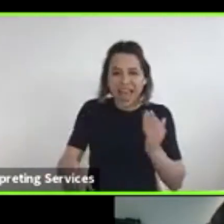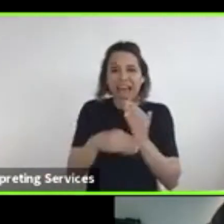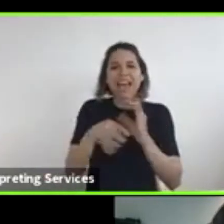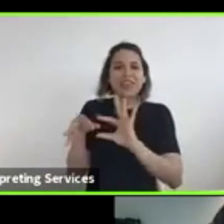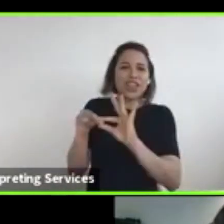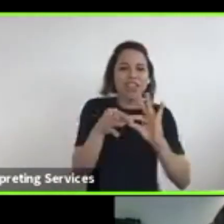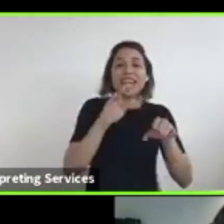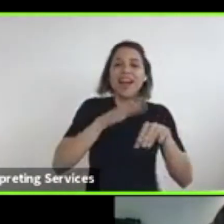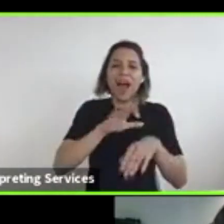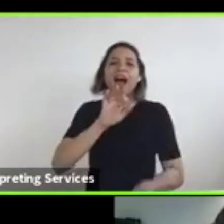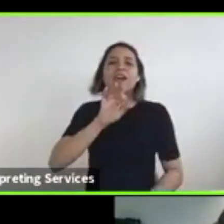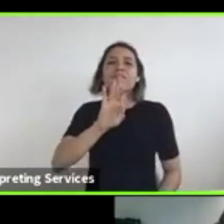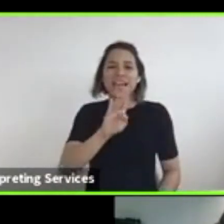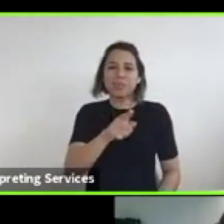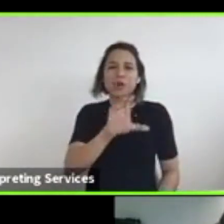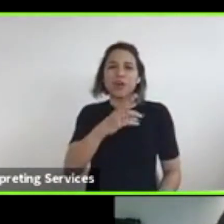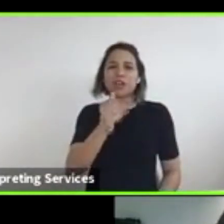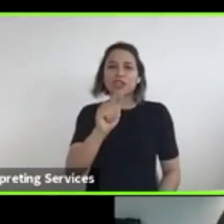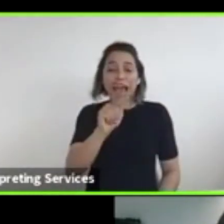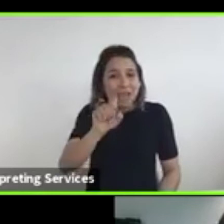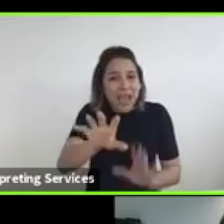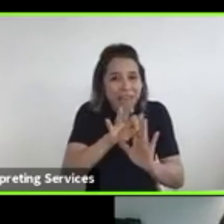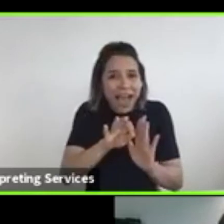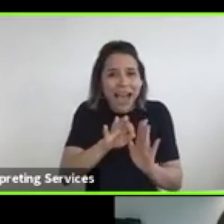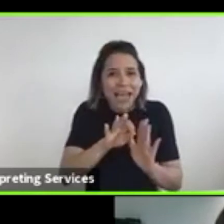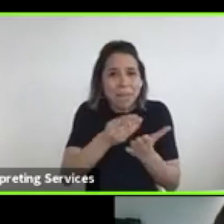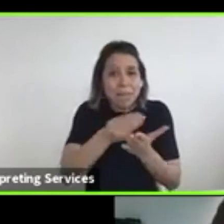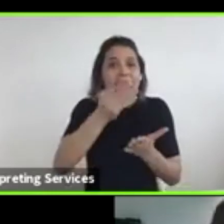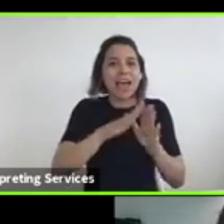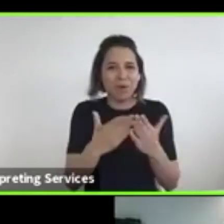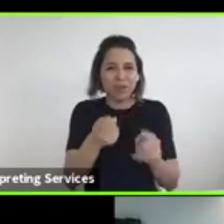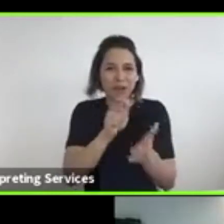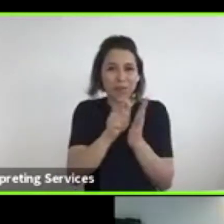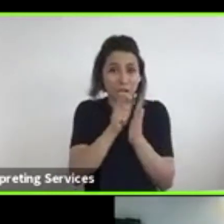GO FIND THE BOOK, THE AUTHOR. THE OTHER